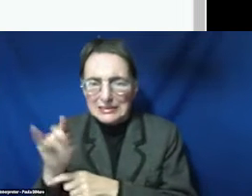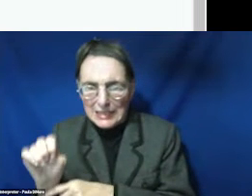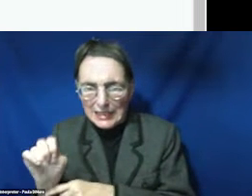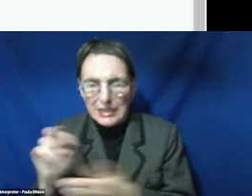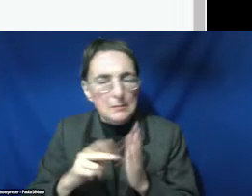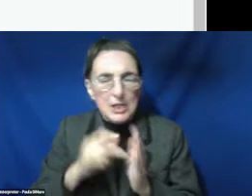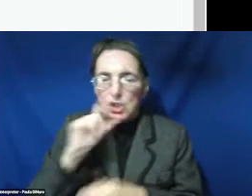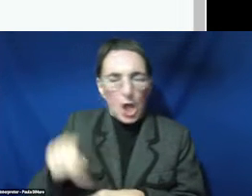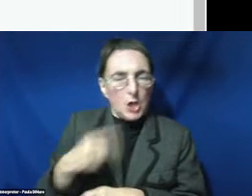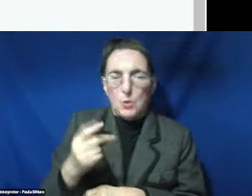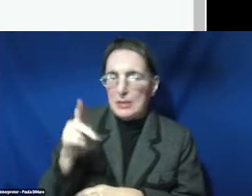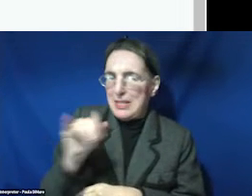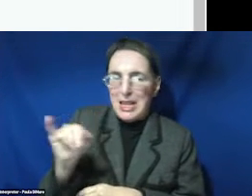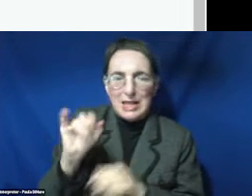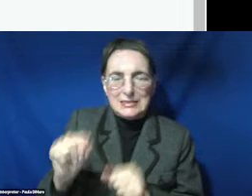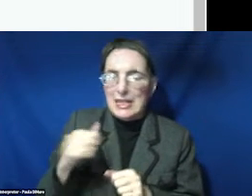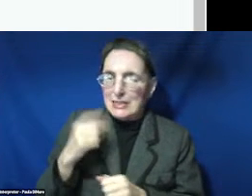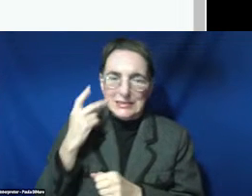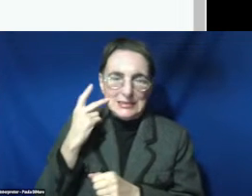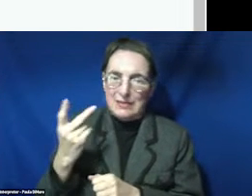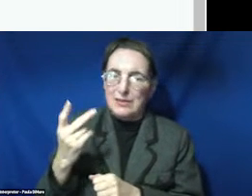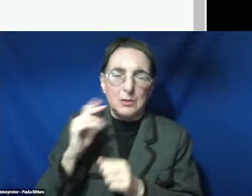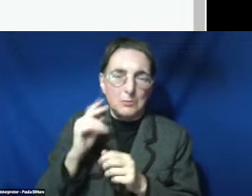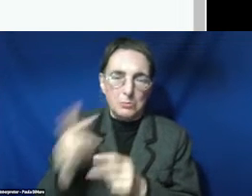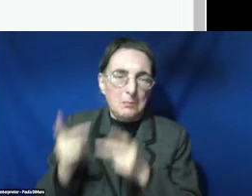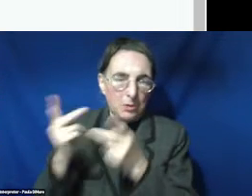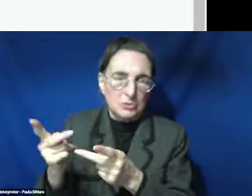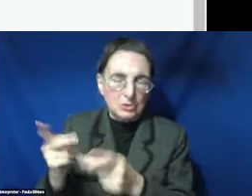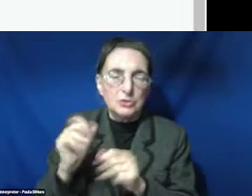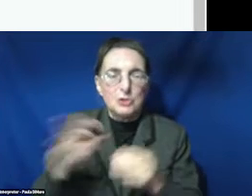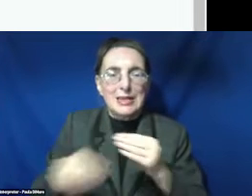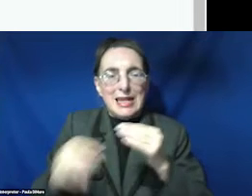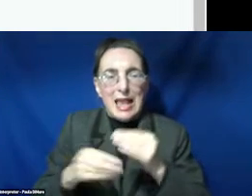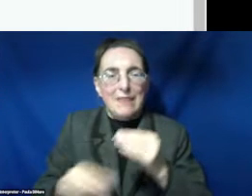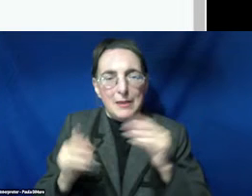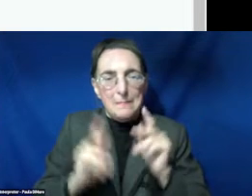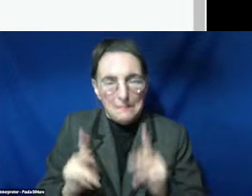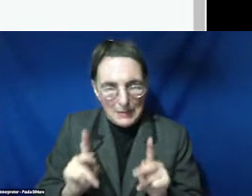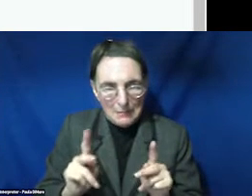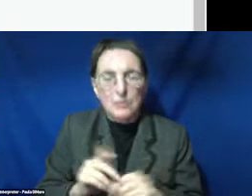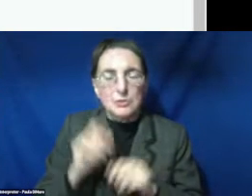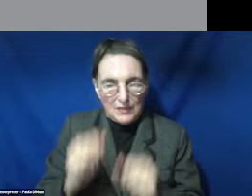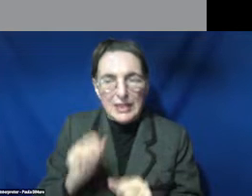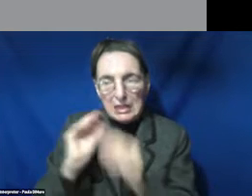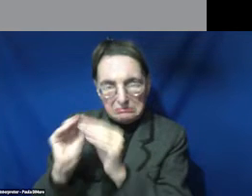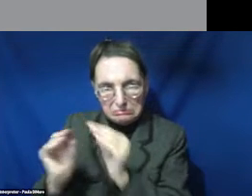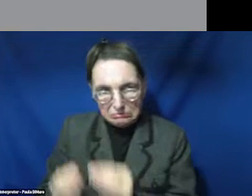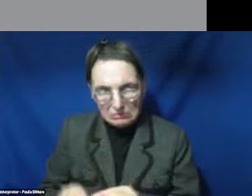to the proposal that they may need to work on. So this is where you add those people. I'm going to go ahead and click on Add Co-PI.